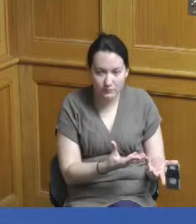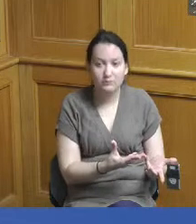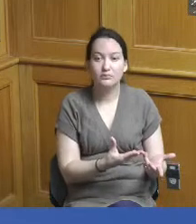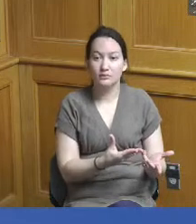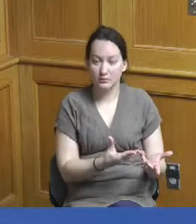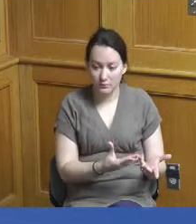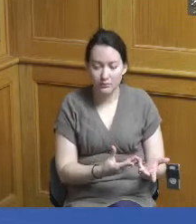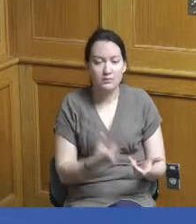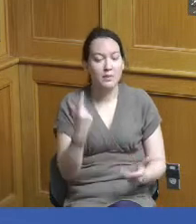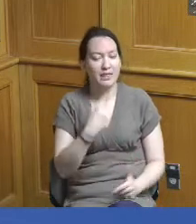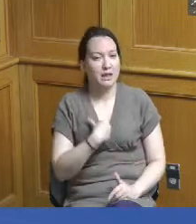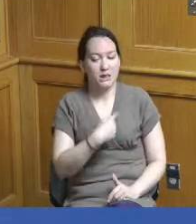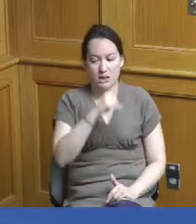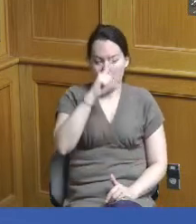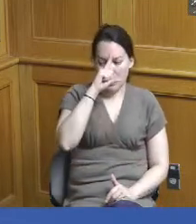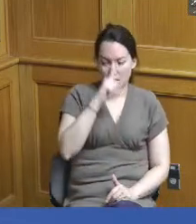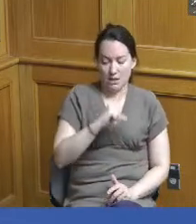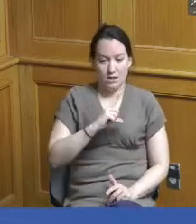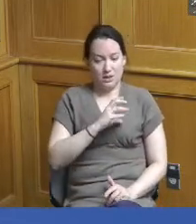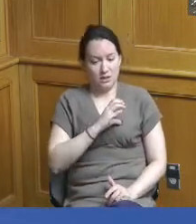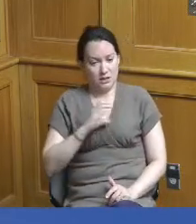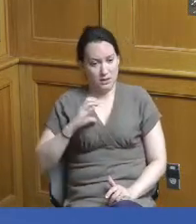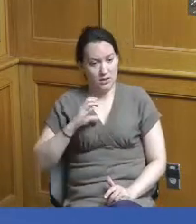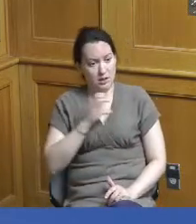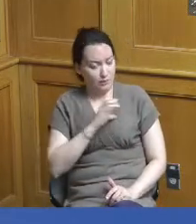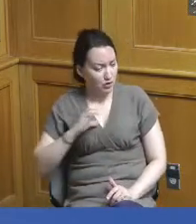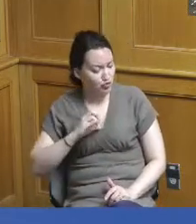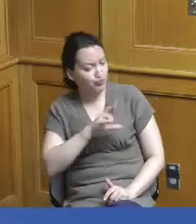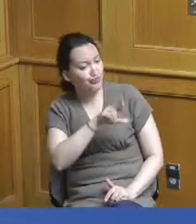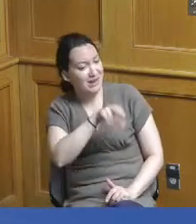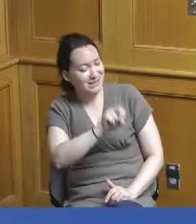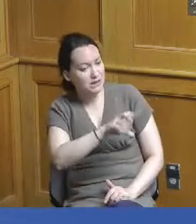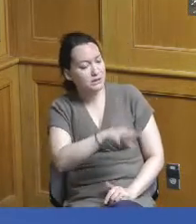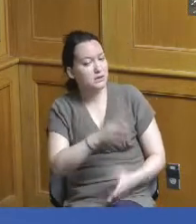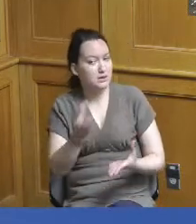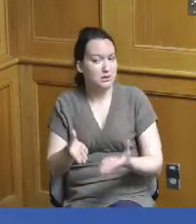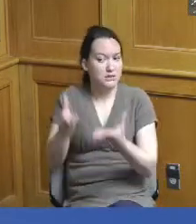is something that I think to Commissioner Reece's Point needs to be brought up in the in the course